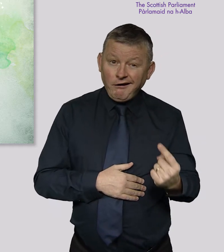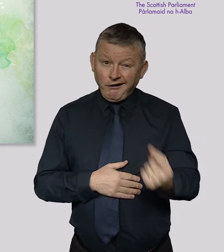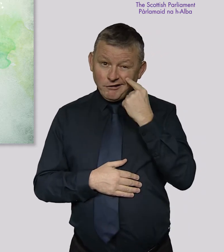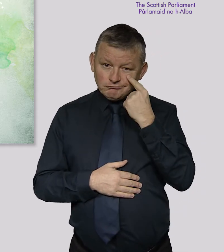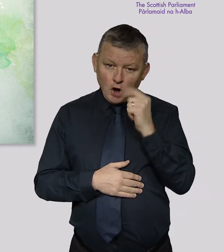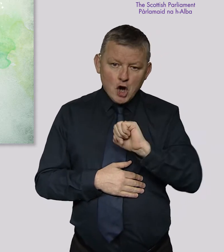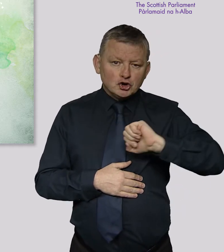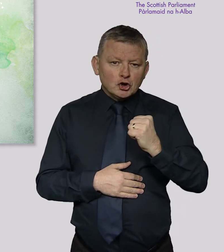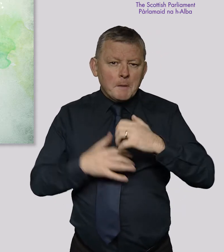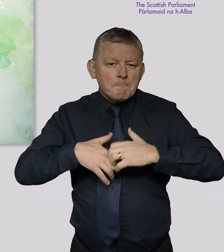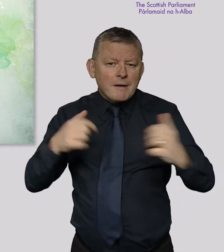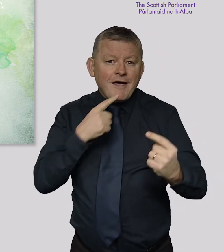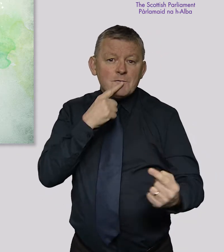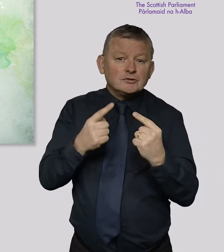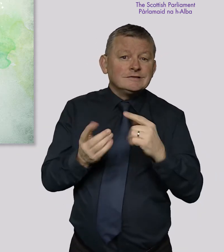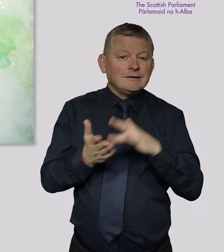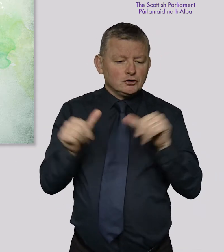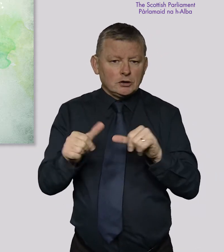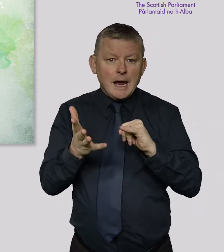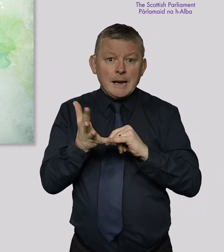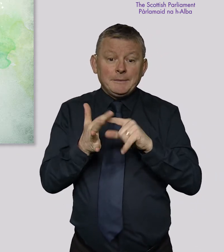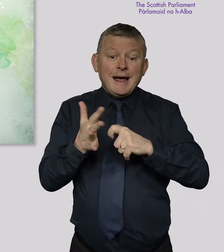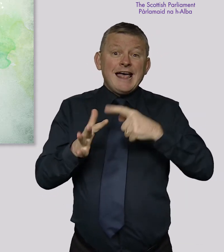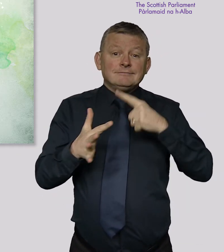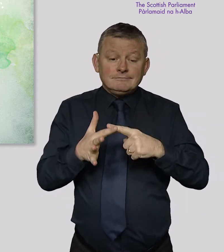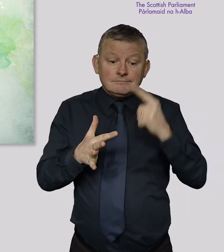And follow the Scottish Parliament Information Centre (SPICe) blog at